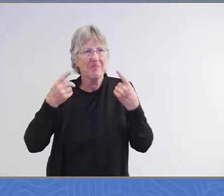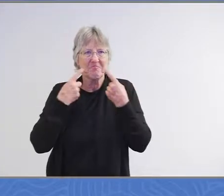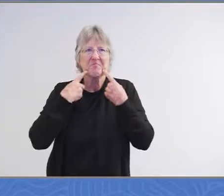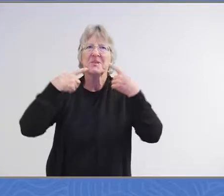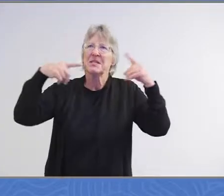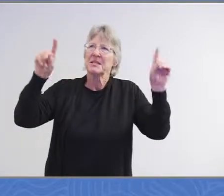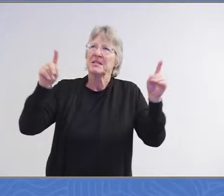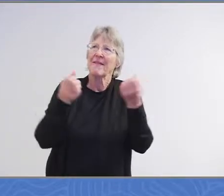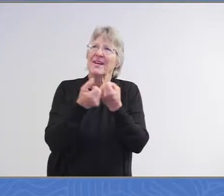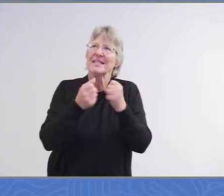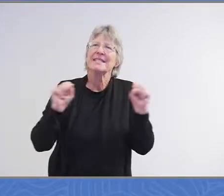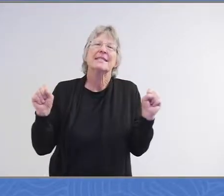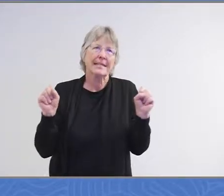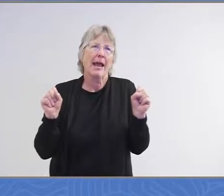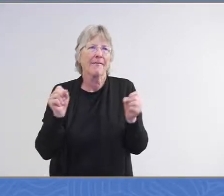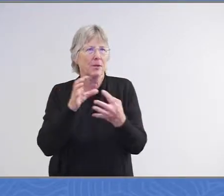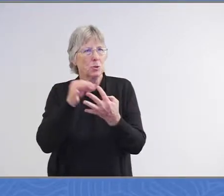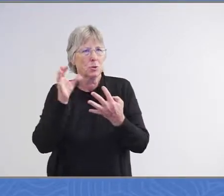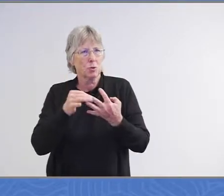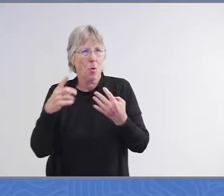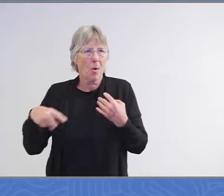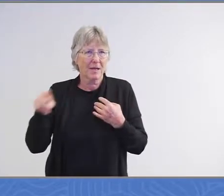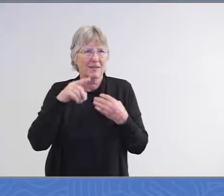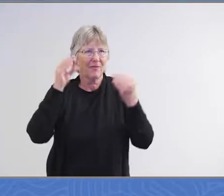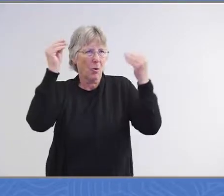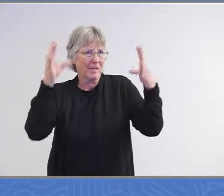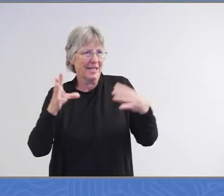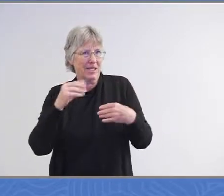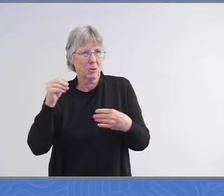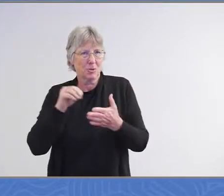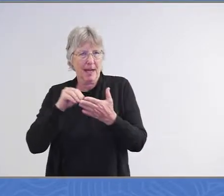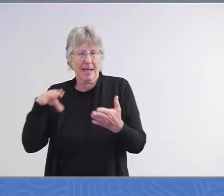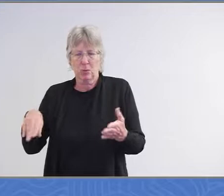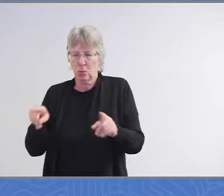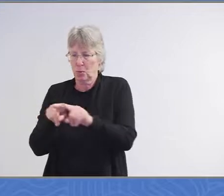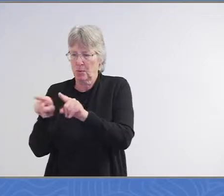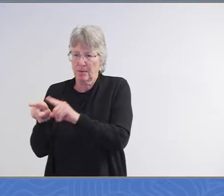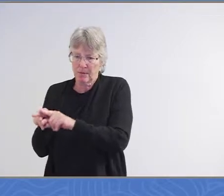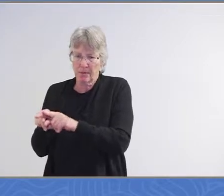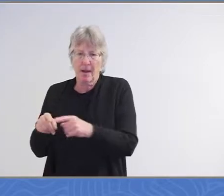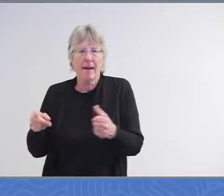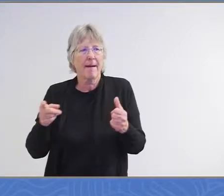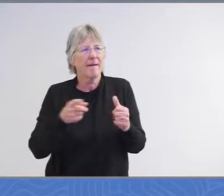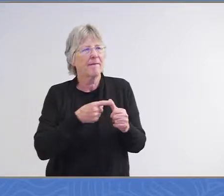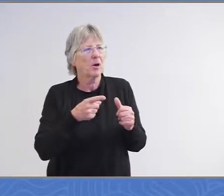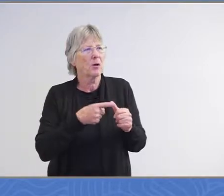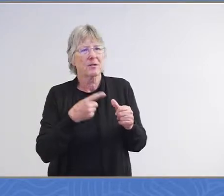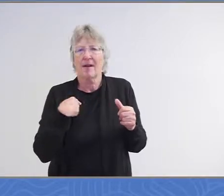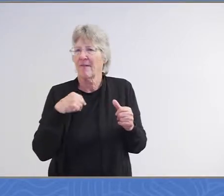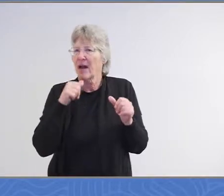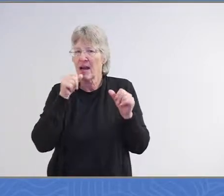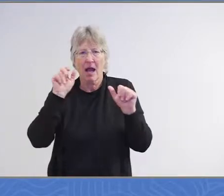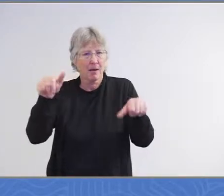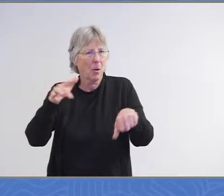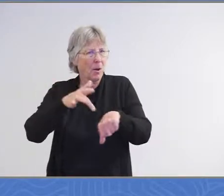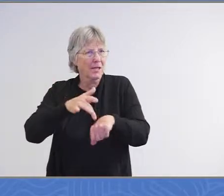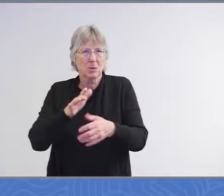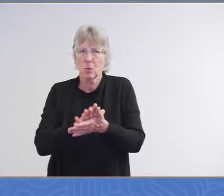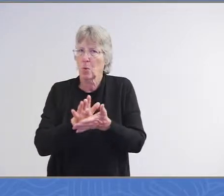and students alike. First and foremost, in-person learning is still not safe, COVID-19 is not gone away,